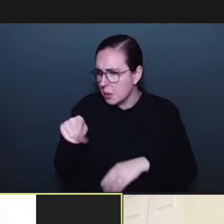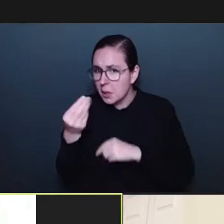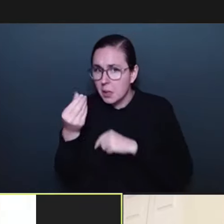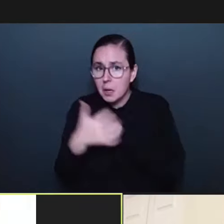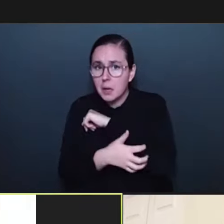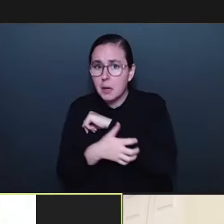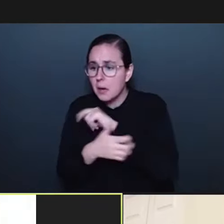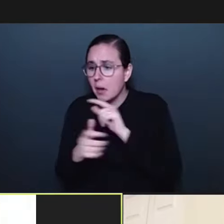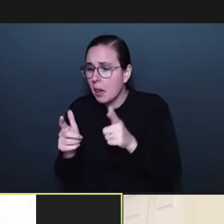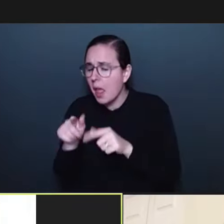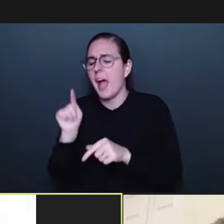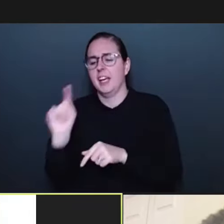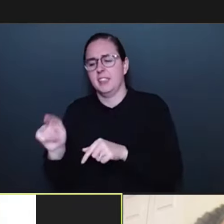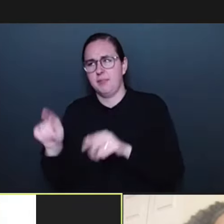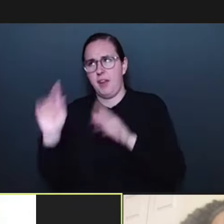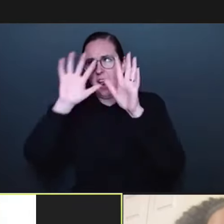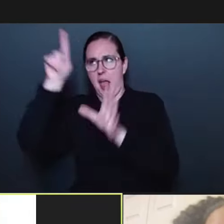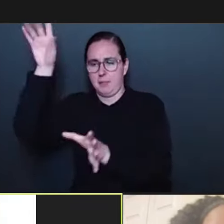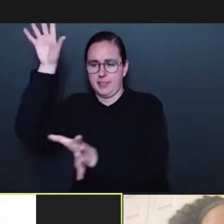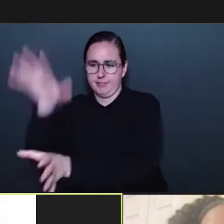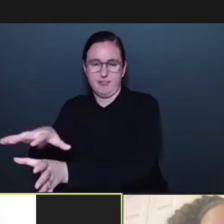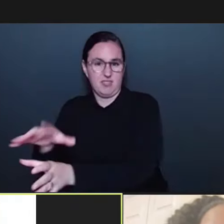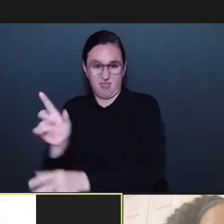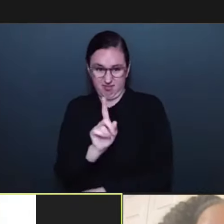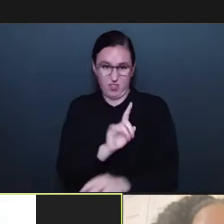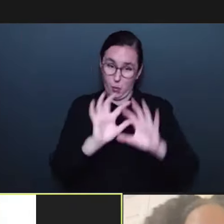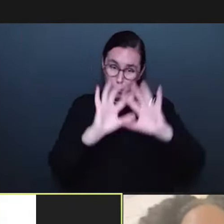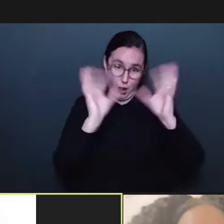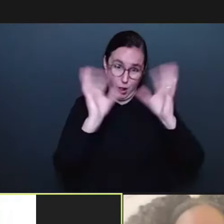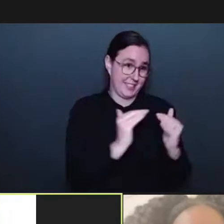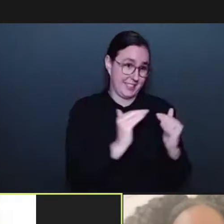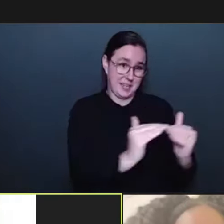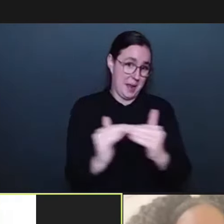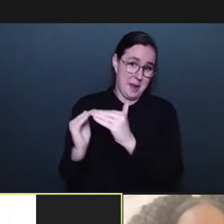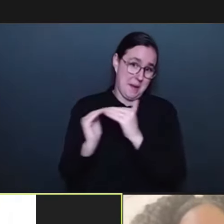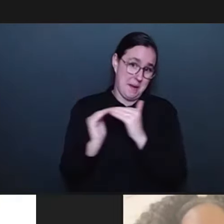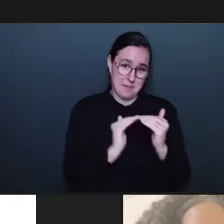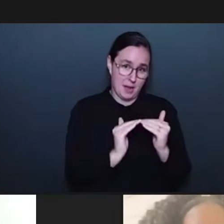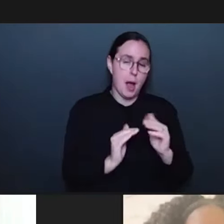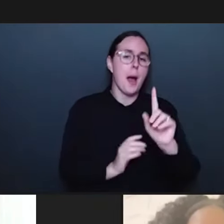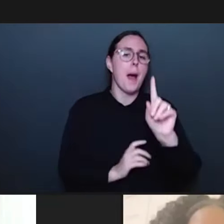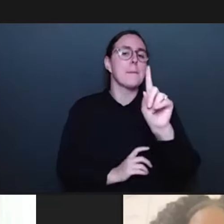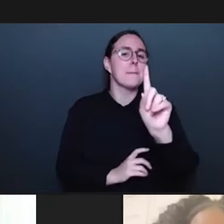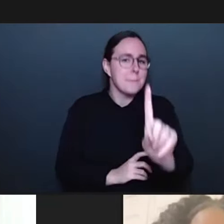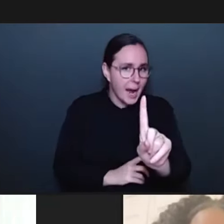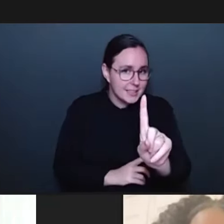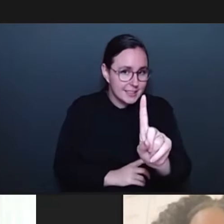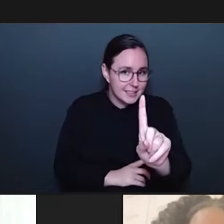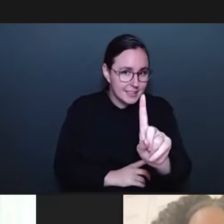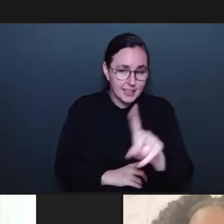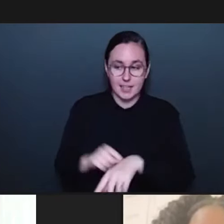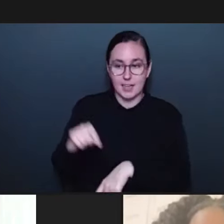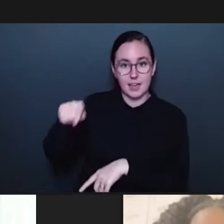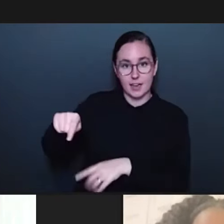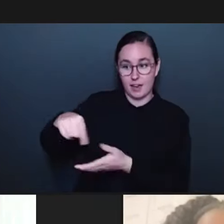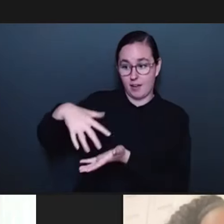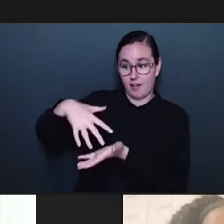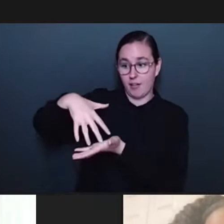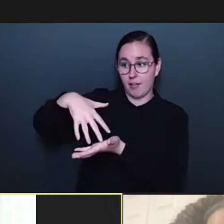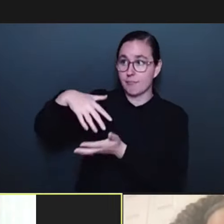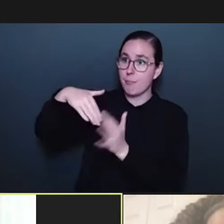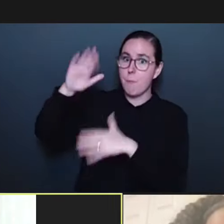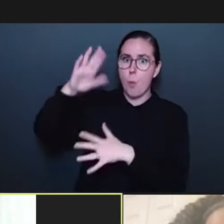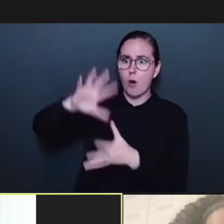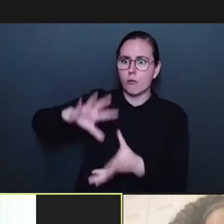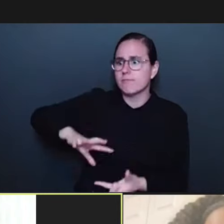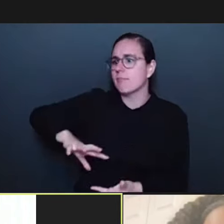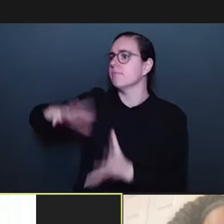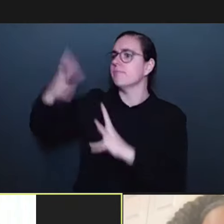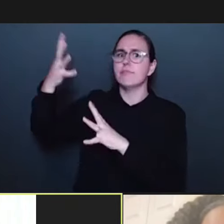most affected countries are the least developed countries, for example Yemen. At the same time,